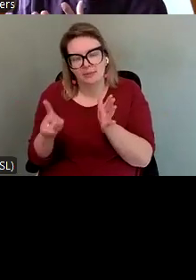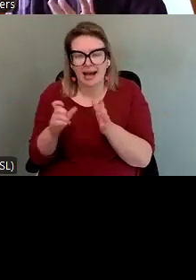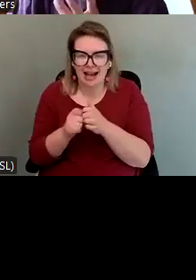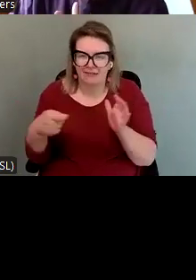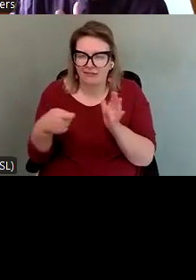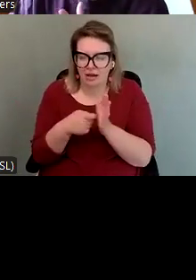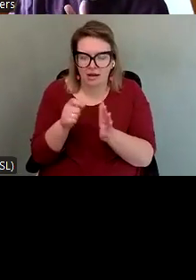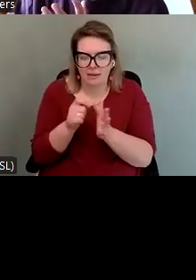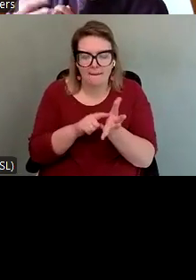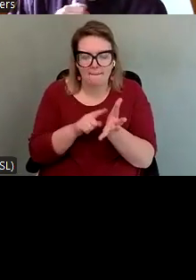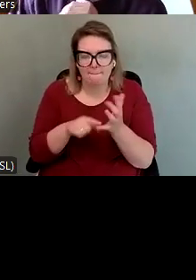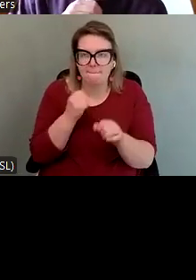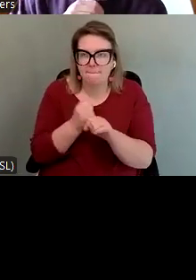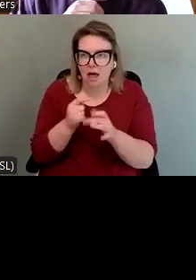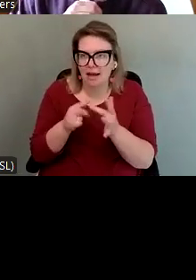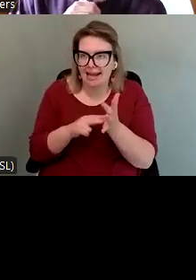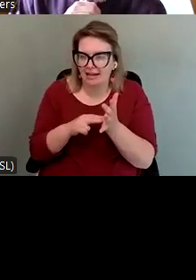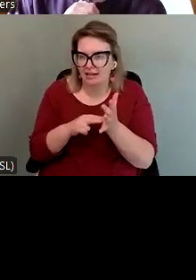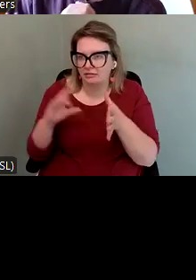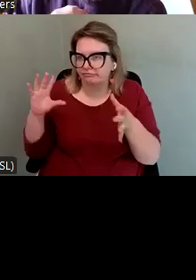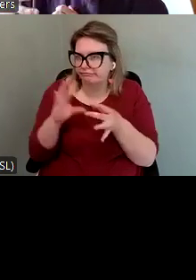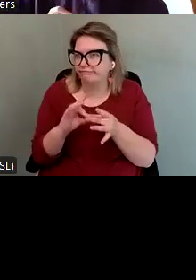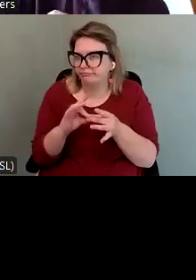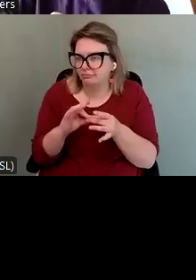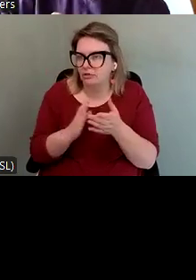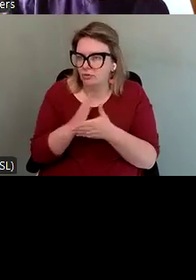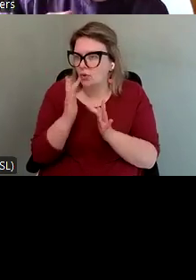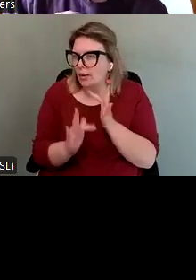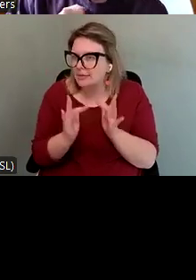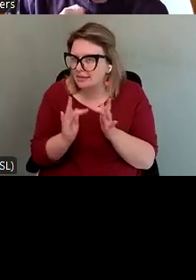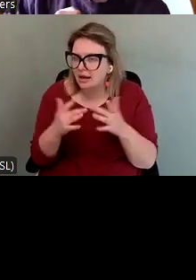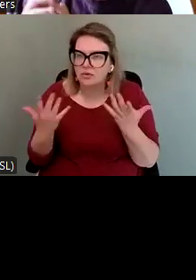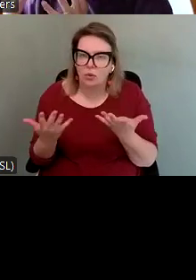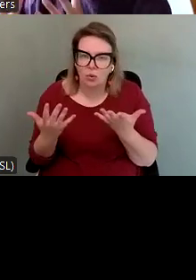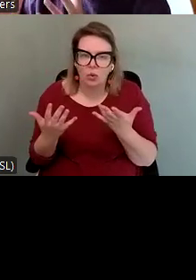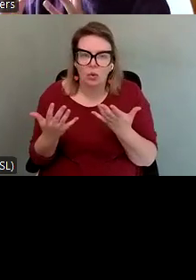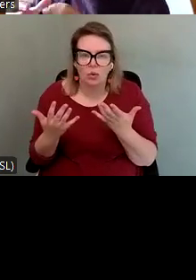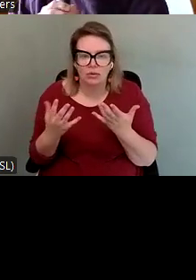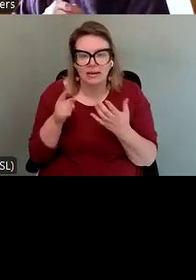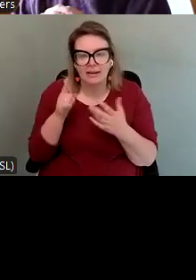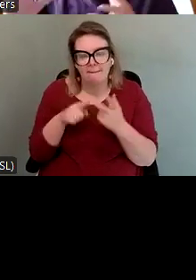you will need to add onto your Meta pixel website, or if you have something like Tag Manager, you can set this up.